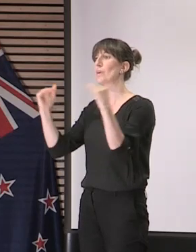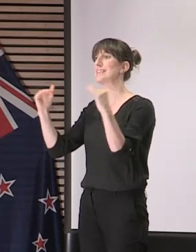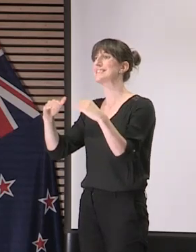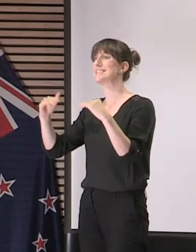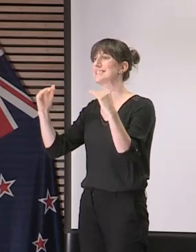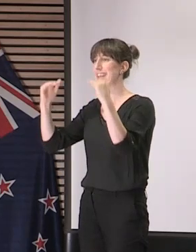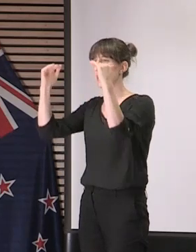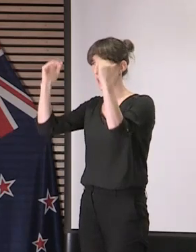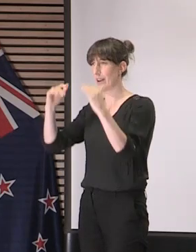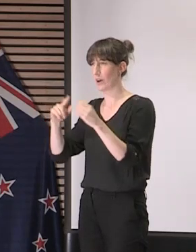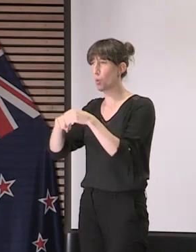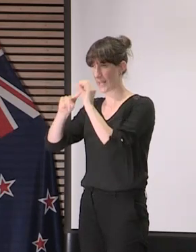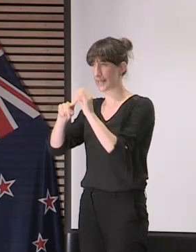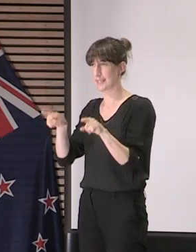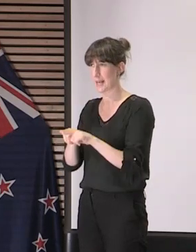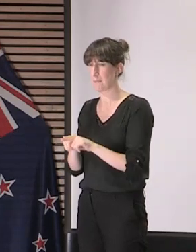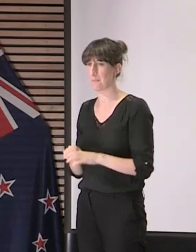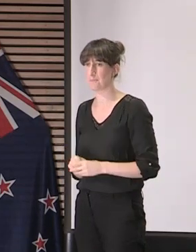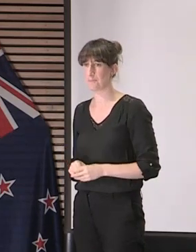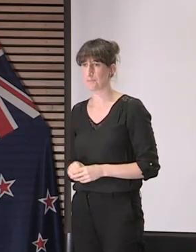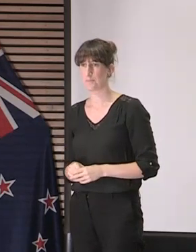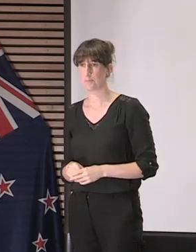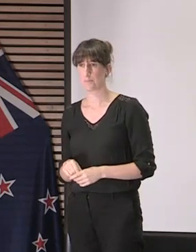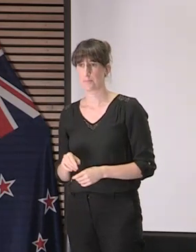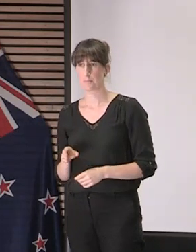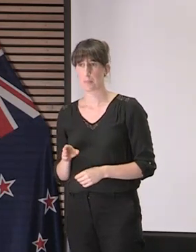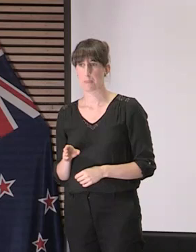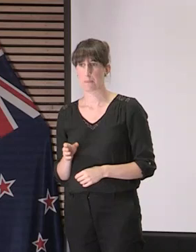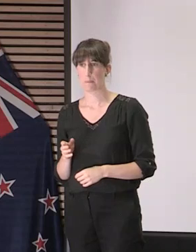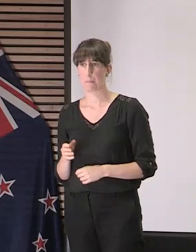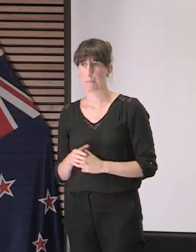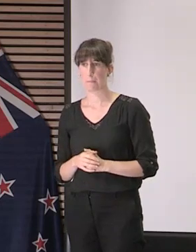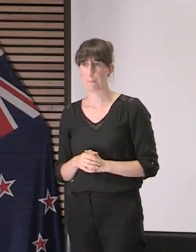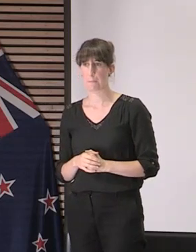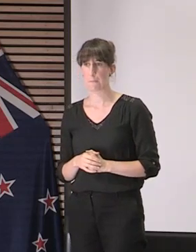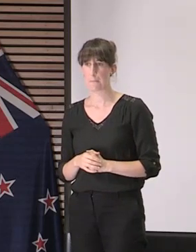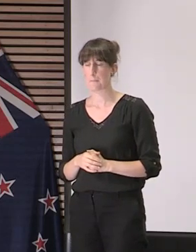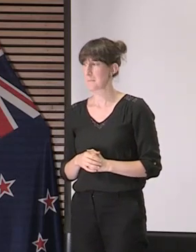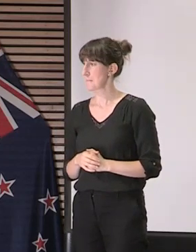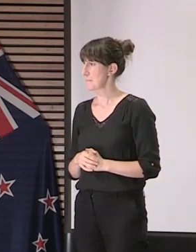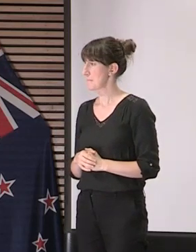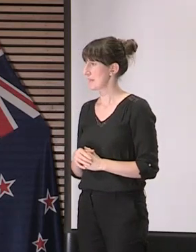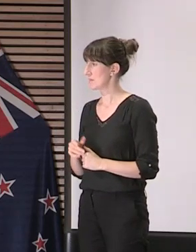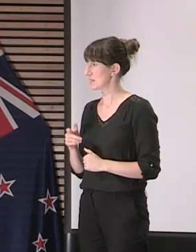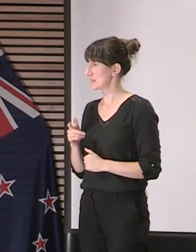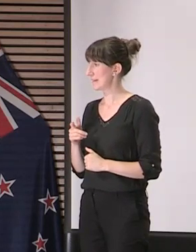not be exactliy the same, but it's an equivalent standard.